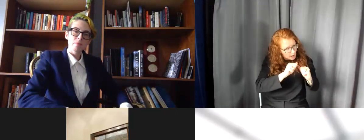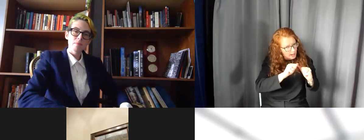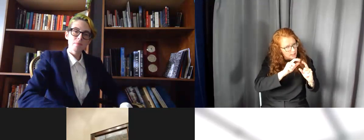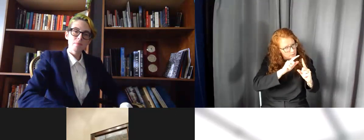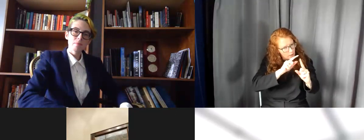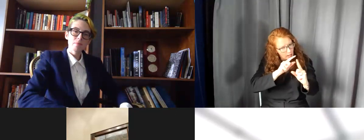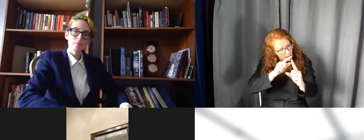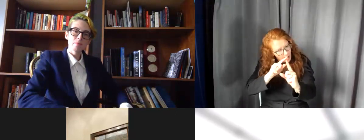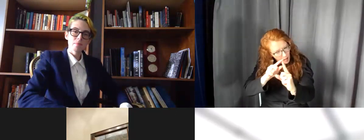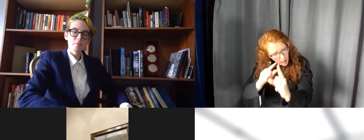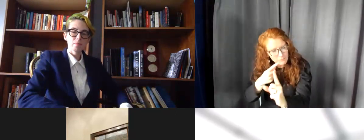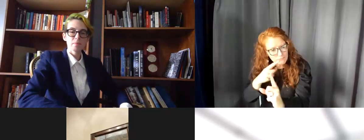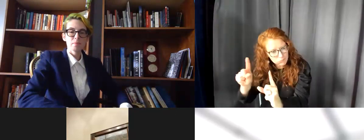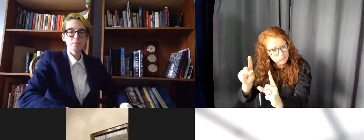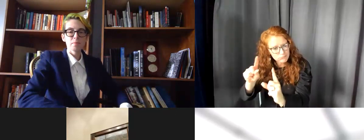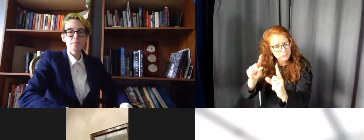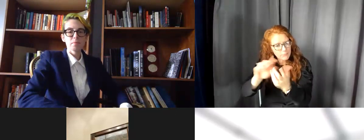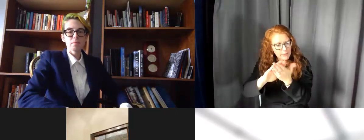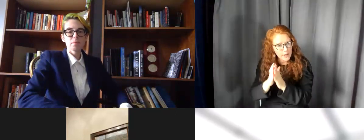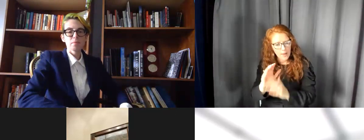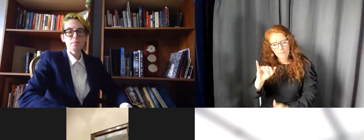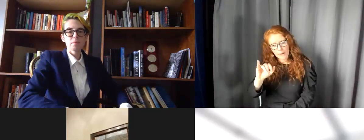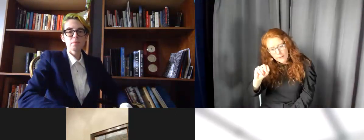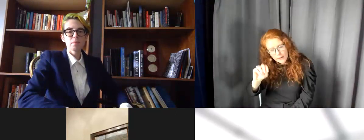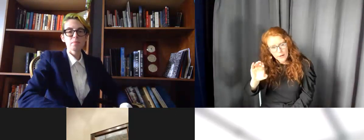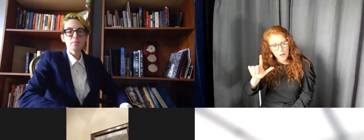Grace: can kind of be the case. I I Grace: It is